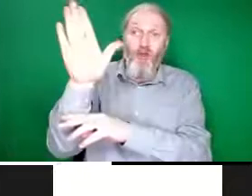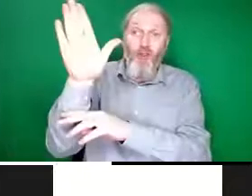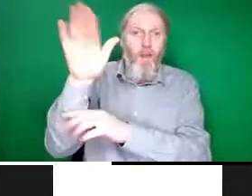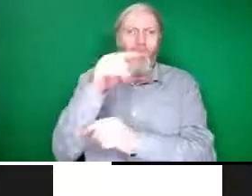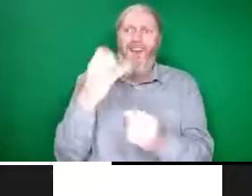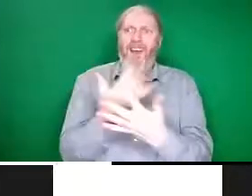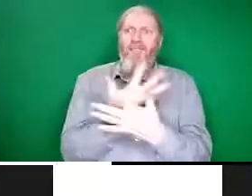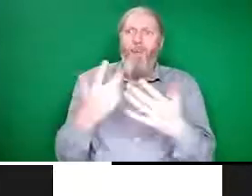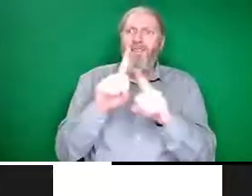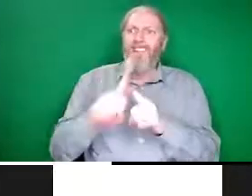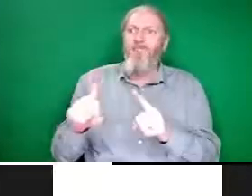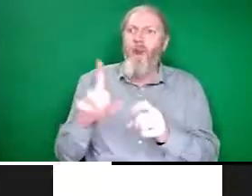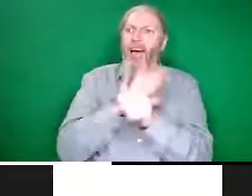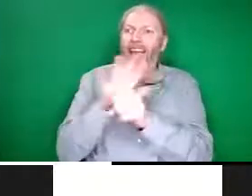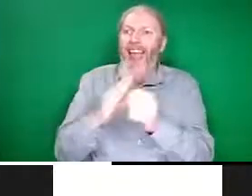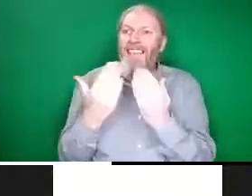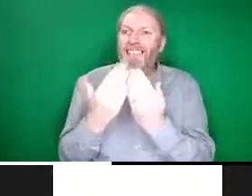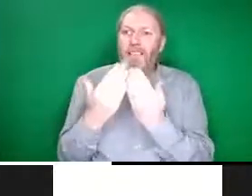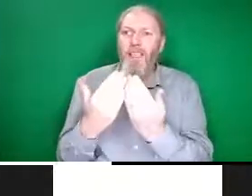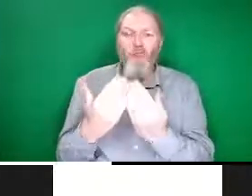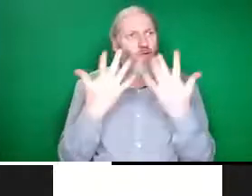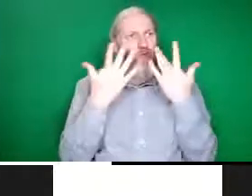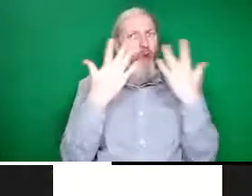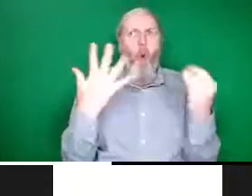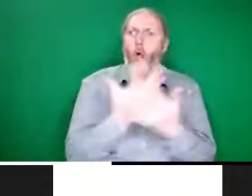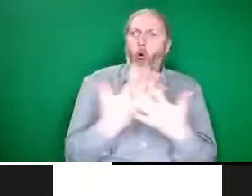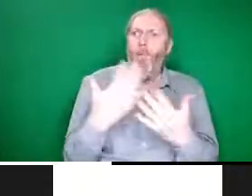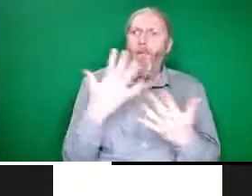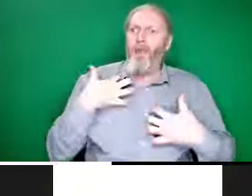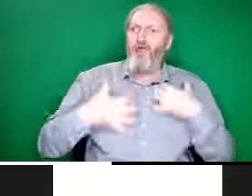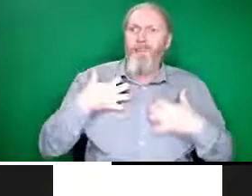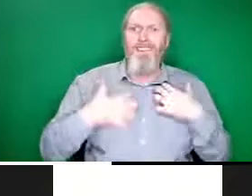who are making cases for investment. It talks about what is special about now and what is